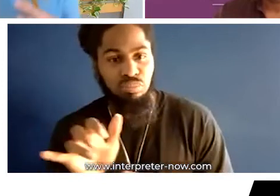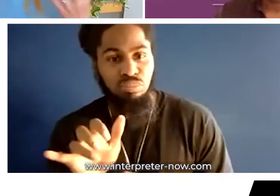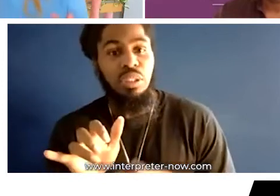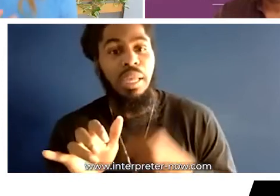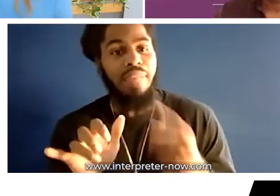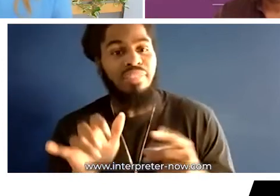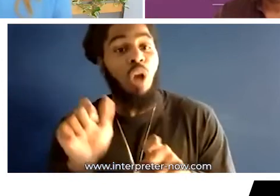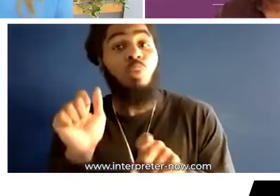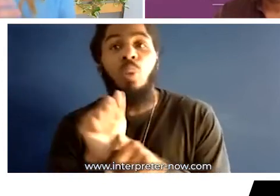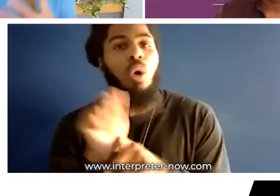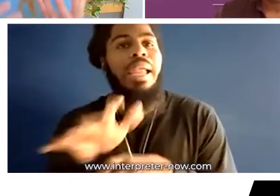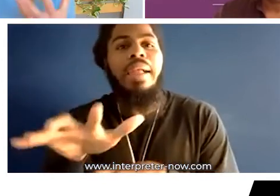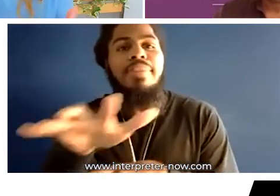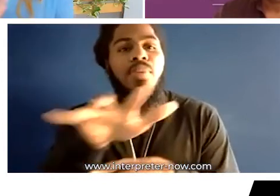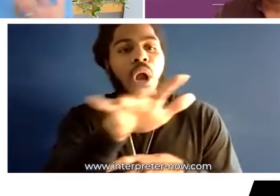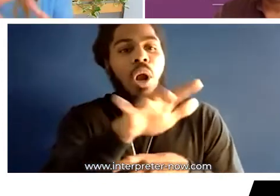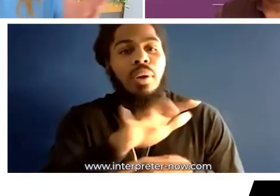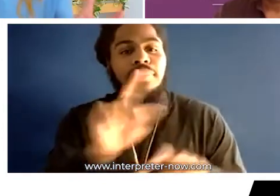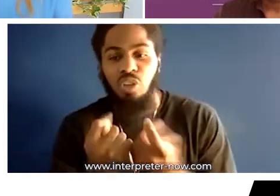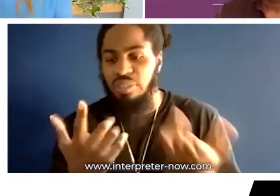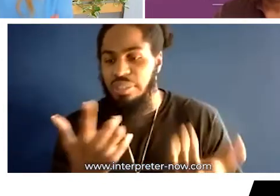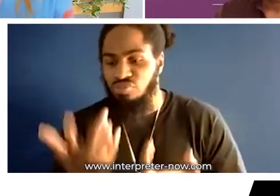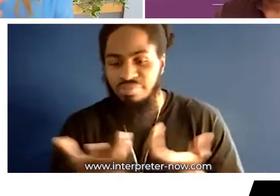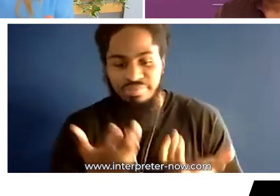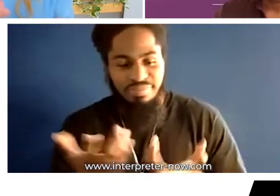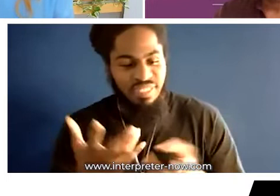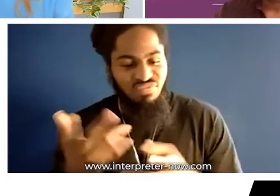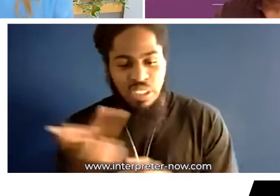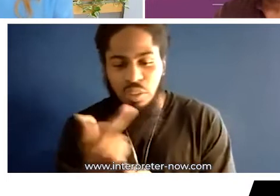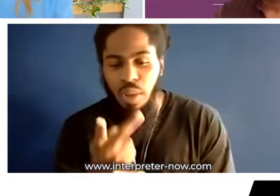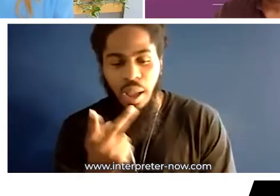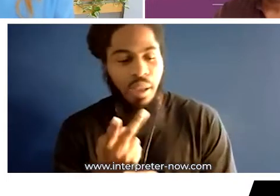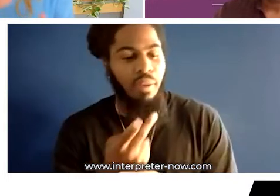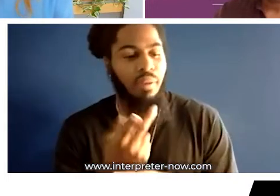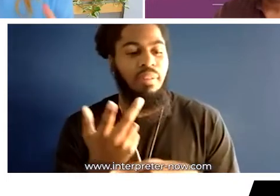globally distributed teams and struggling to navigate different levels of understanding,